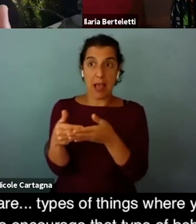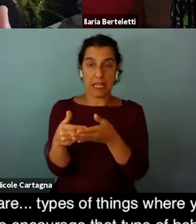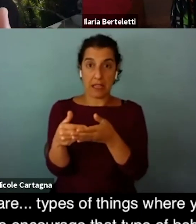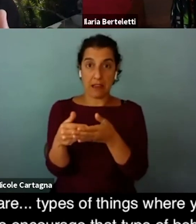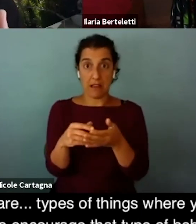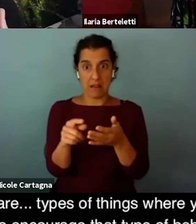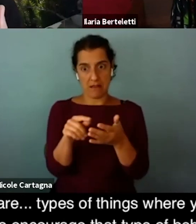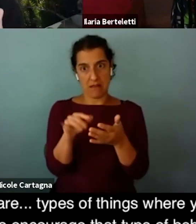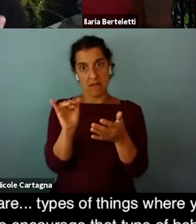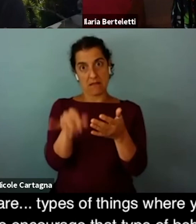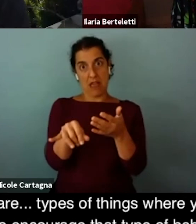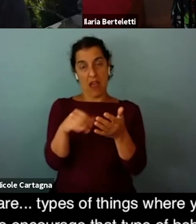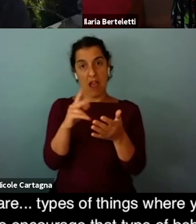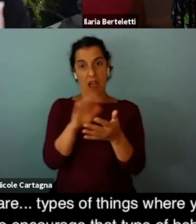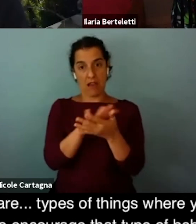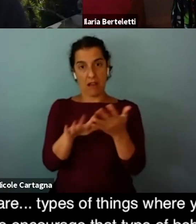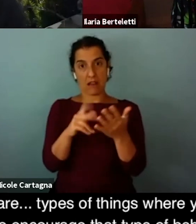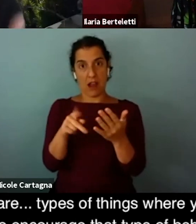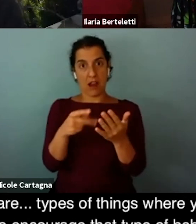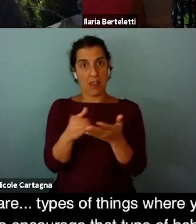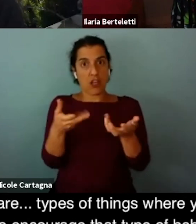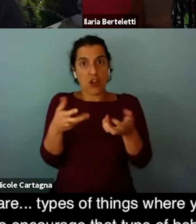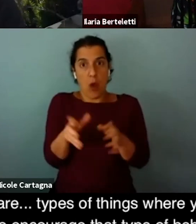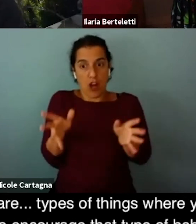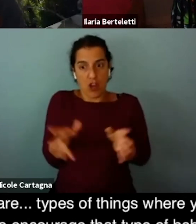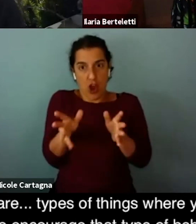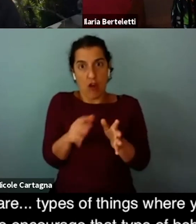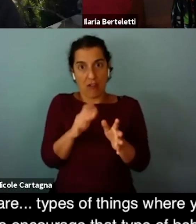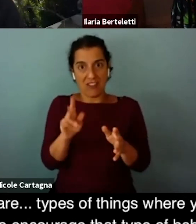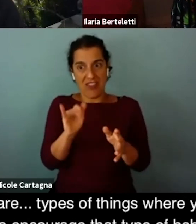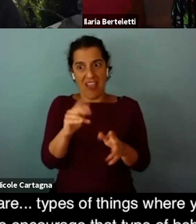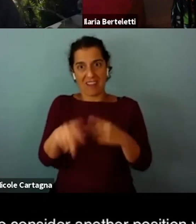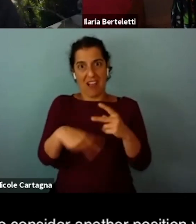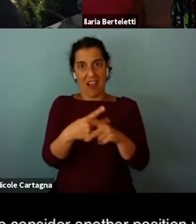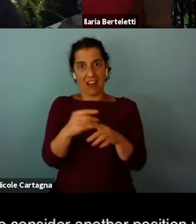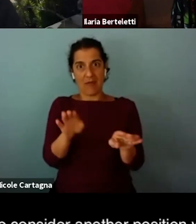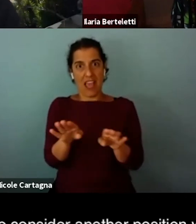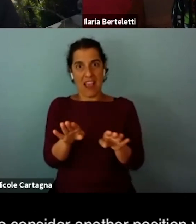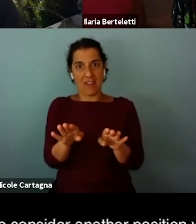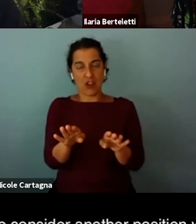where you you don't want to encourage that type of behaviors but we also consider